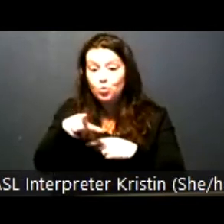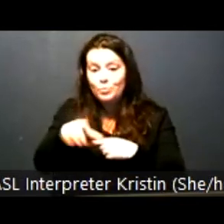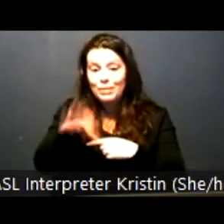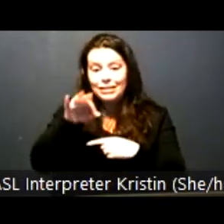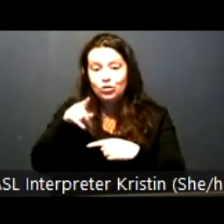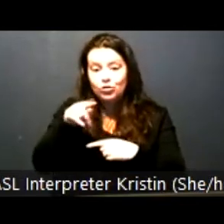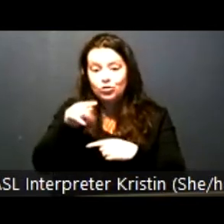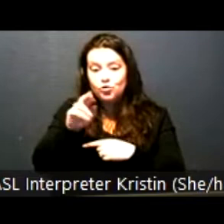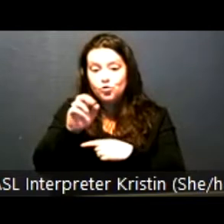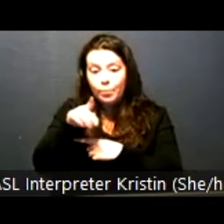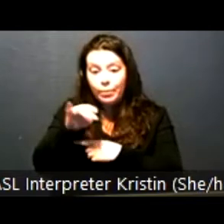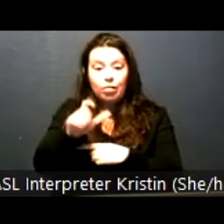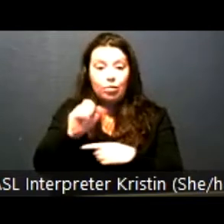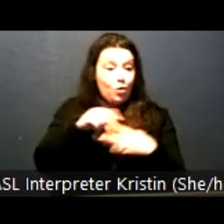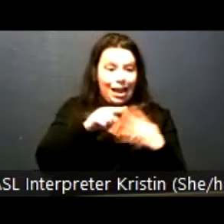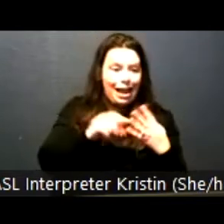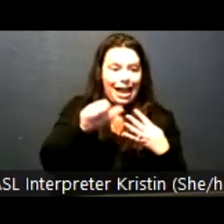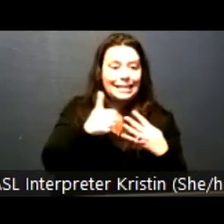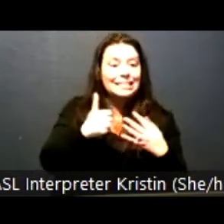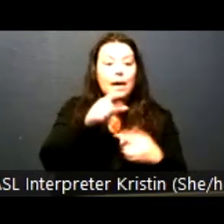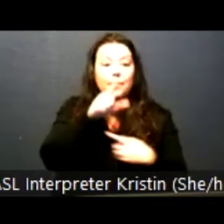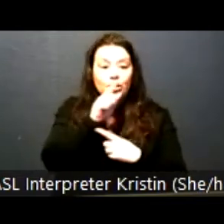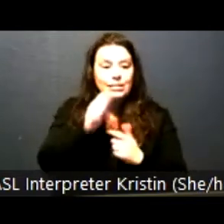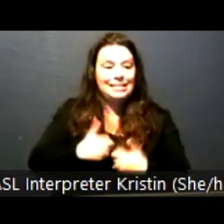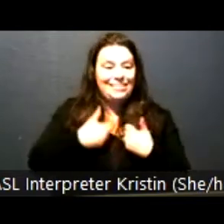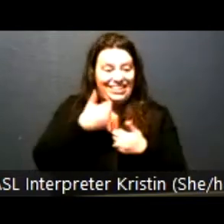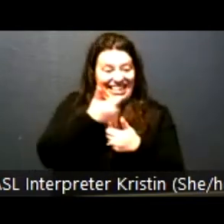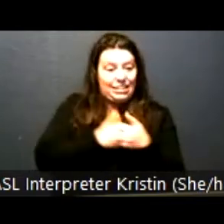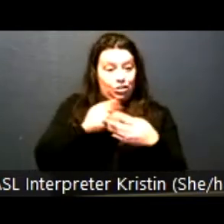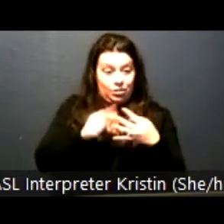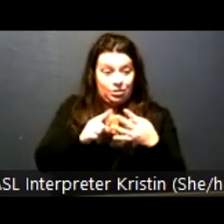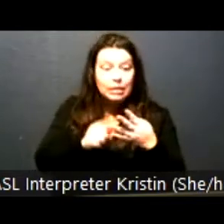birds live in all of those habitats! Some individuals visit all of them during the year, um,